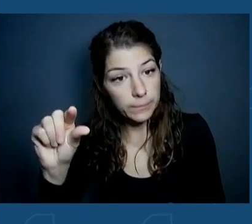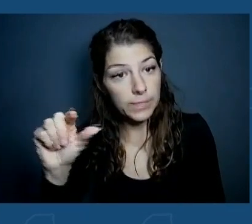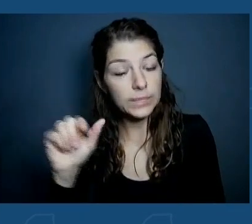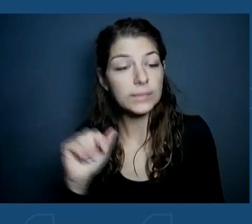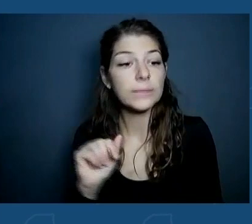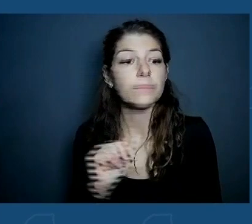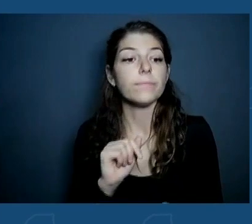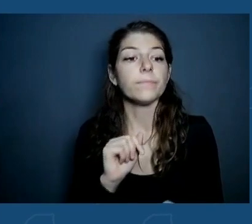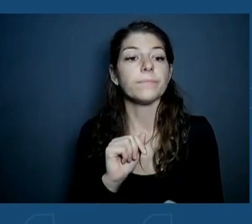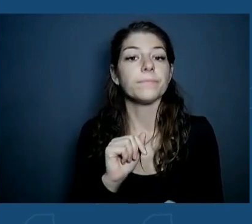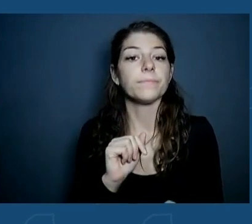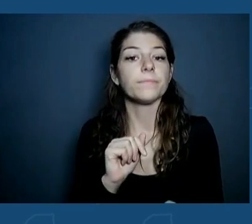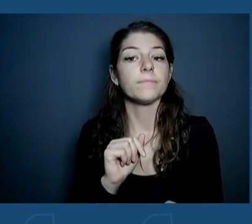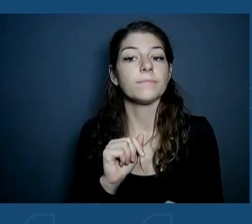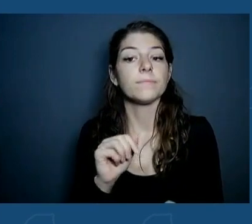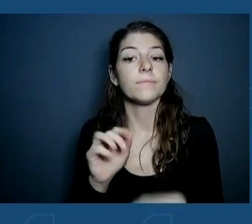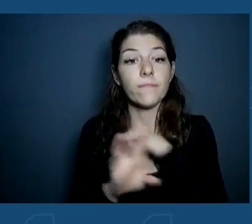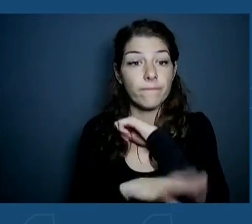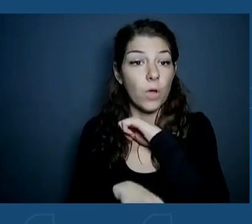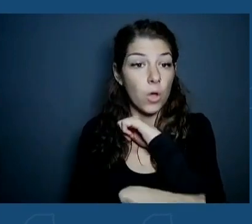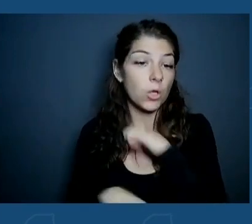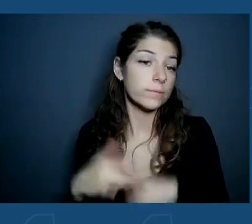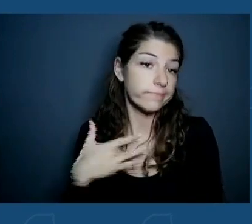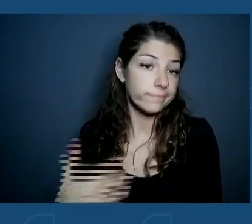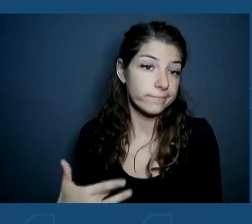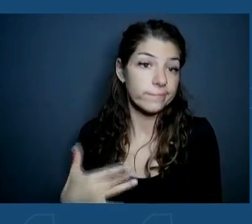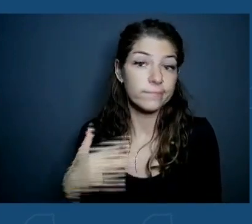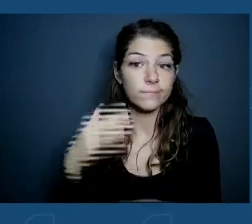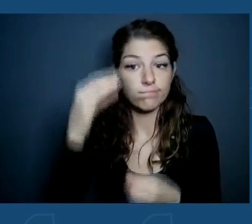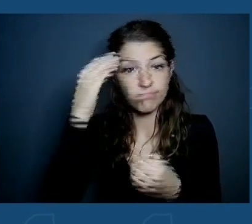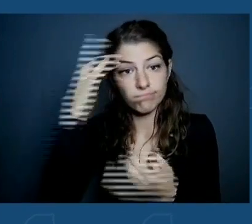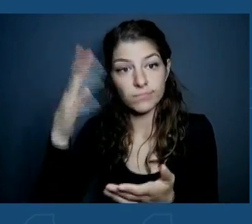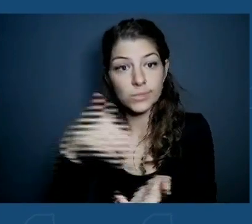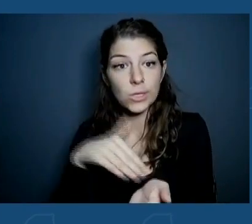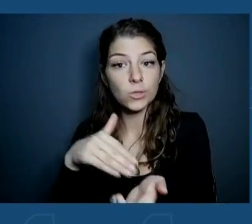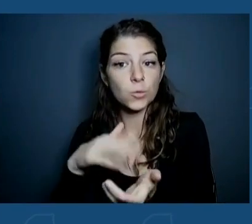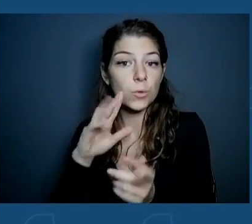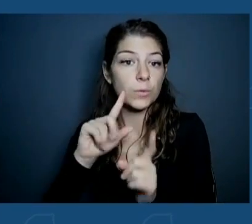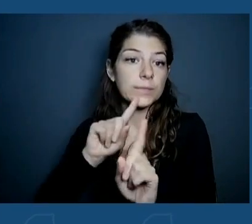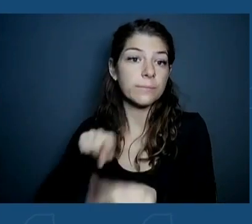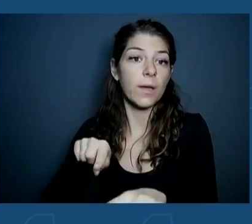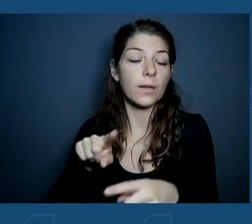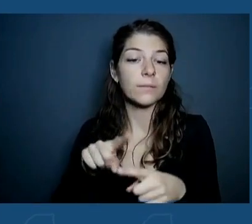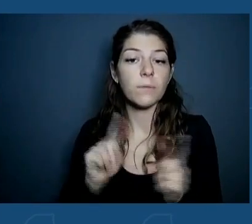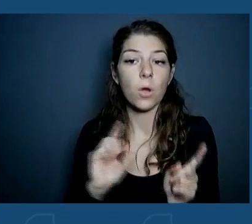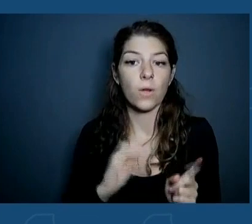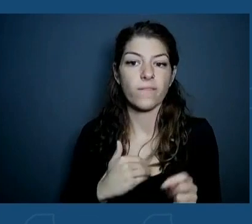CLOSELY. THAT IS MY MESSAGE WE ARE WATCHING THIS AND SEEING A